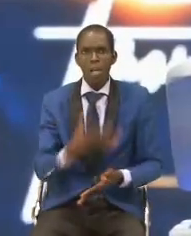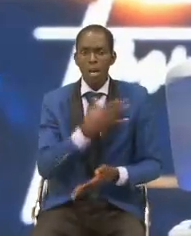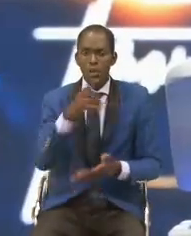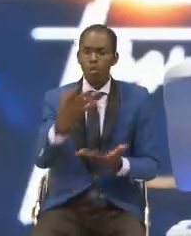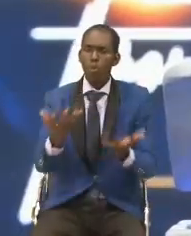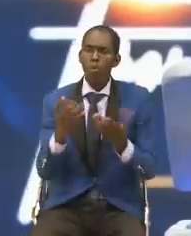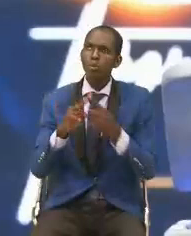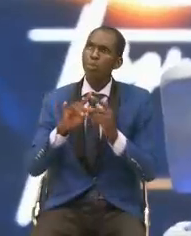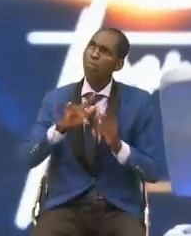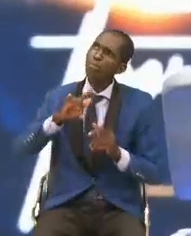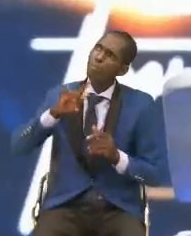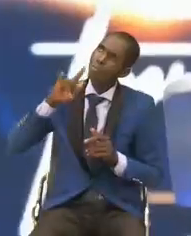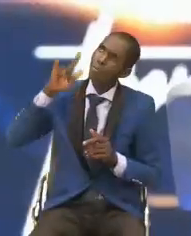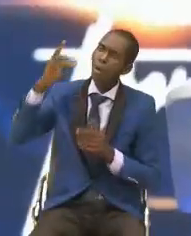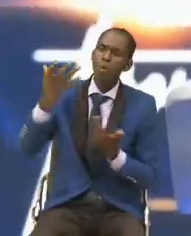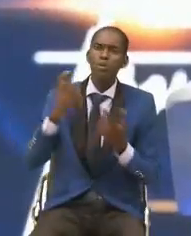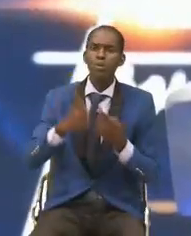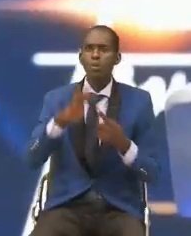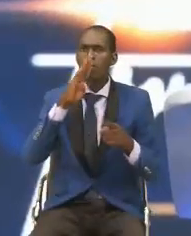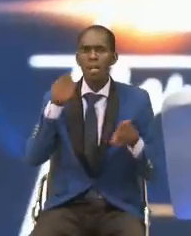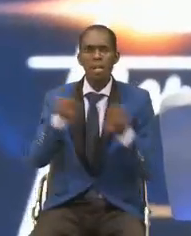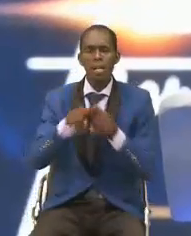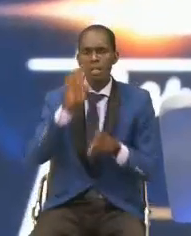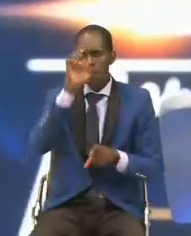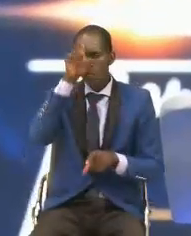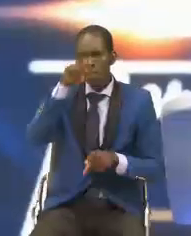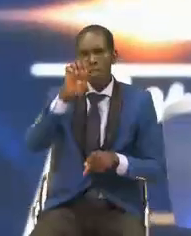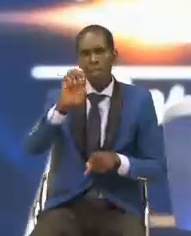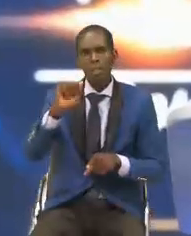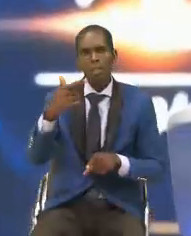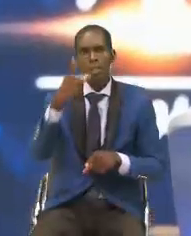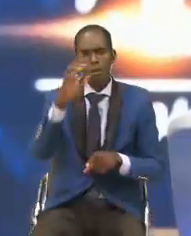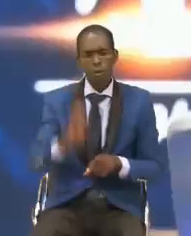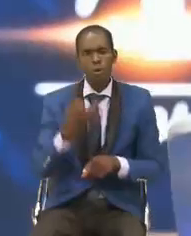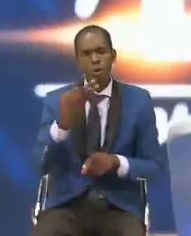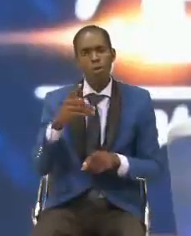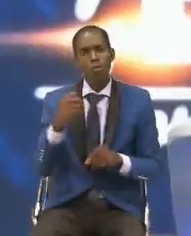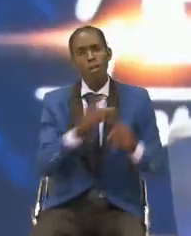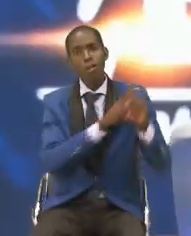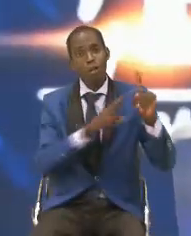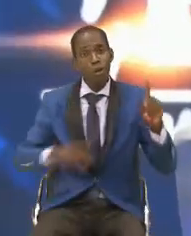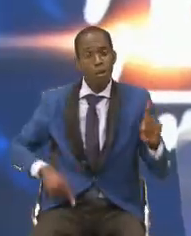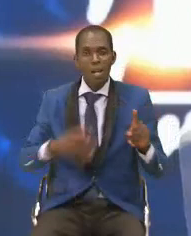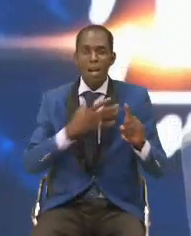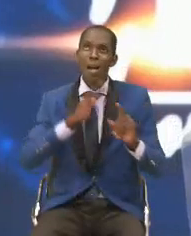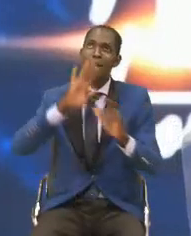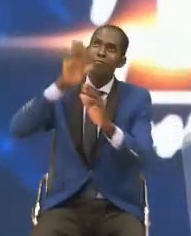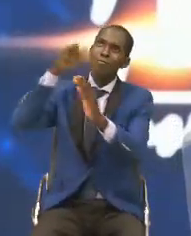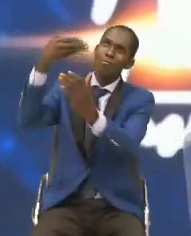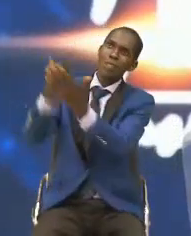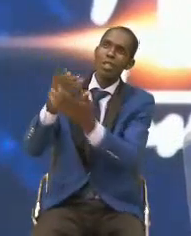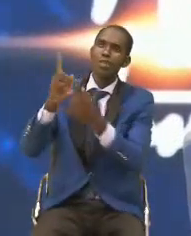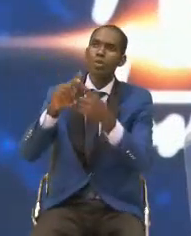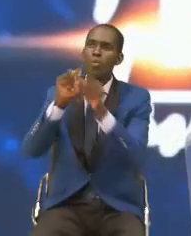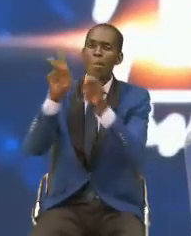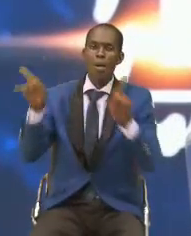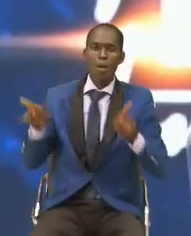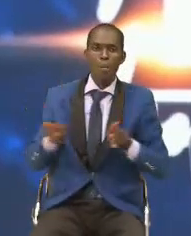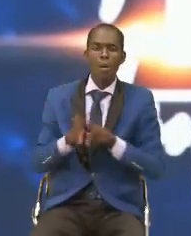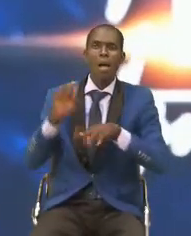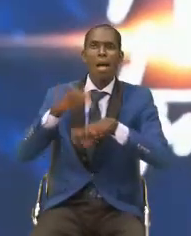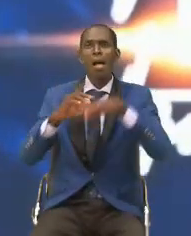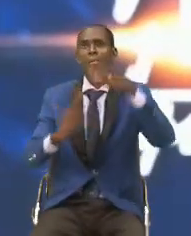the rubbish on you down there and you want to fly and be like an eagle an ego of the lord and get